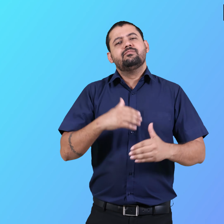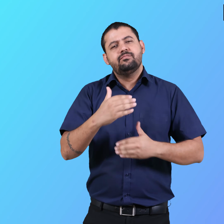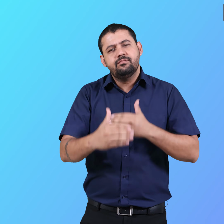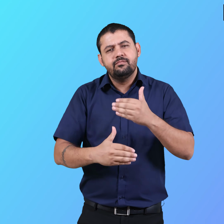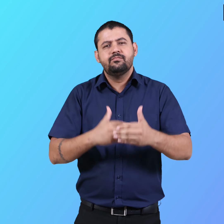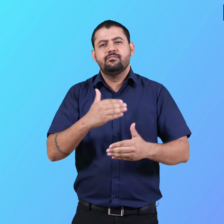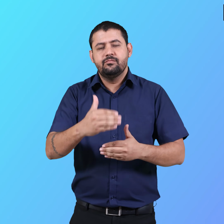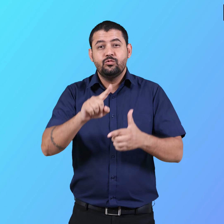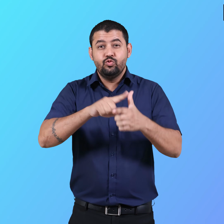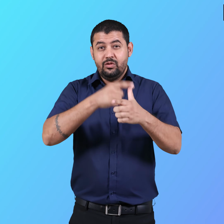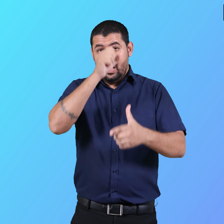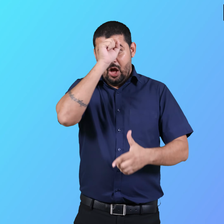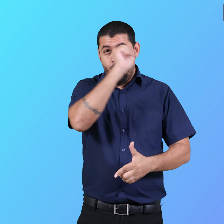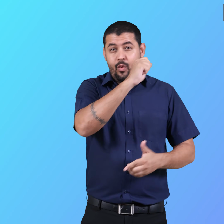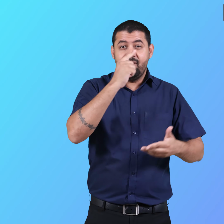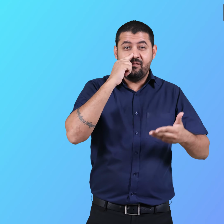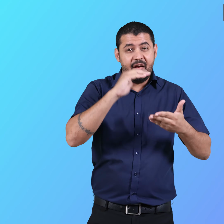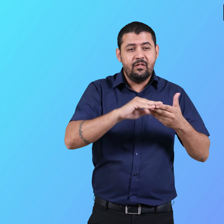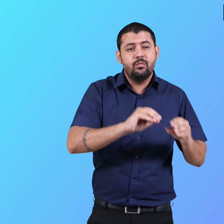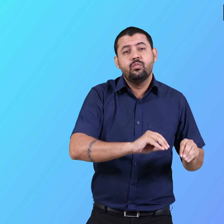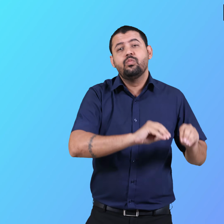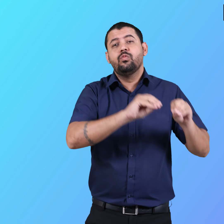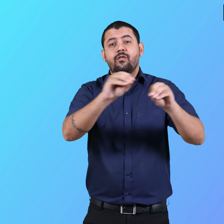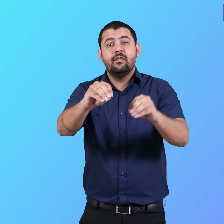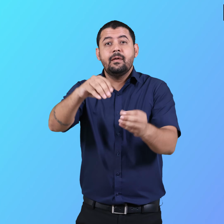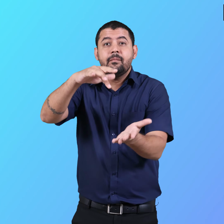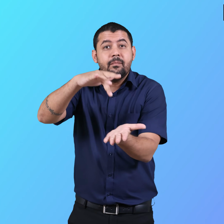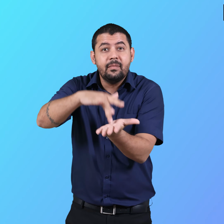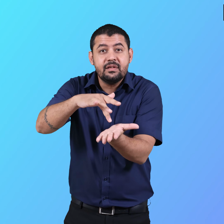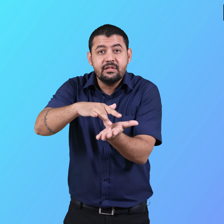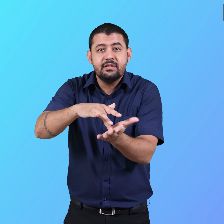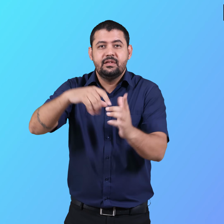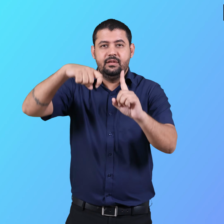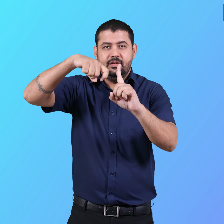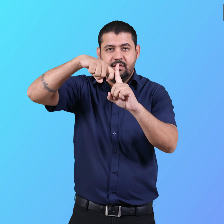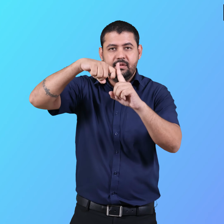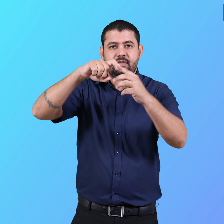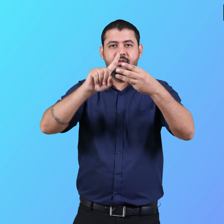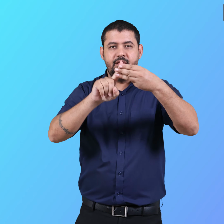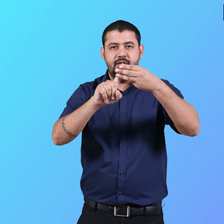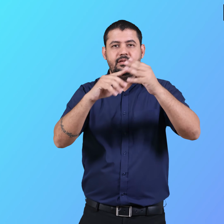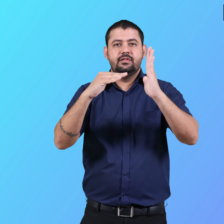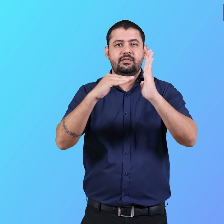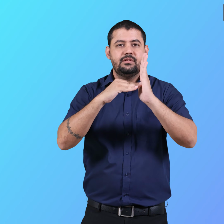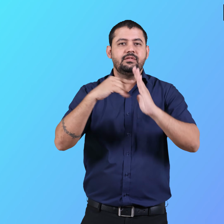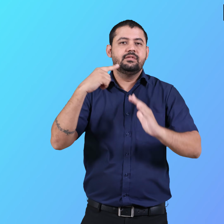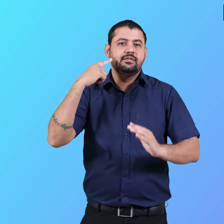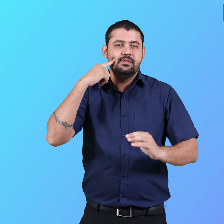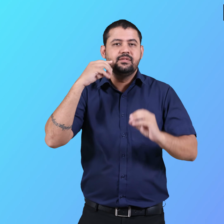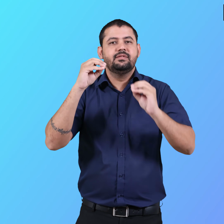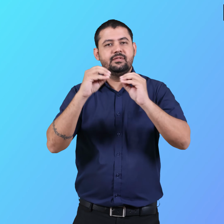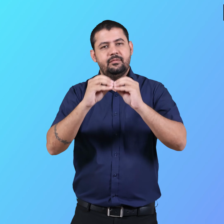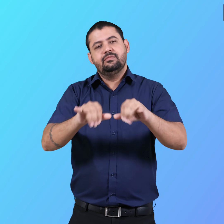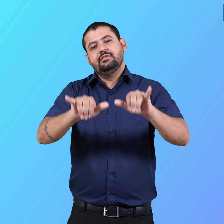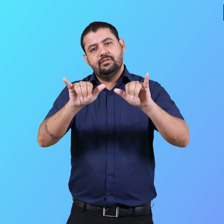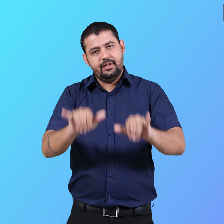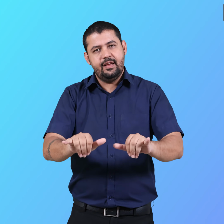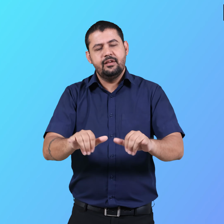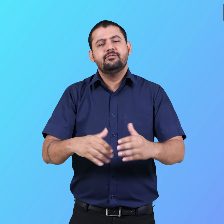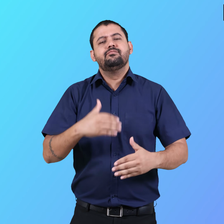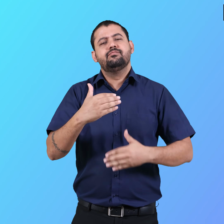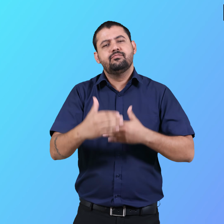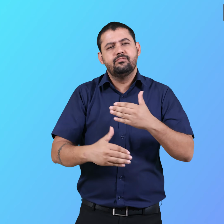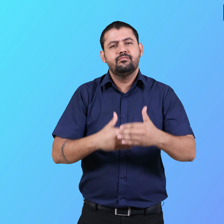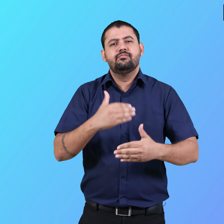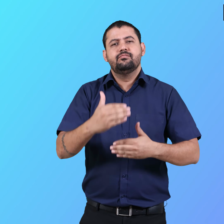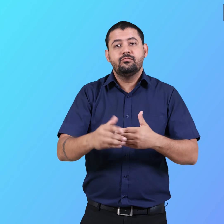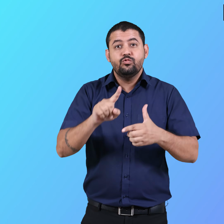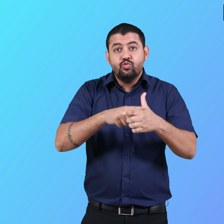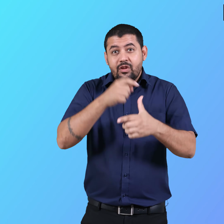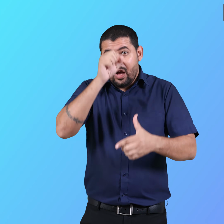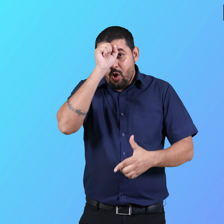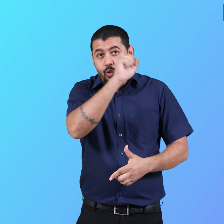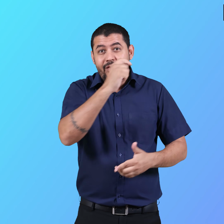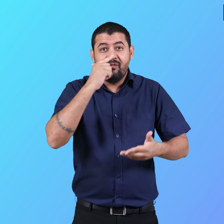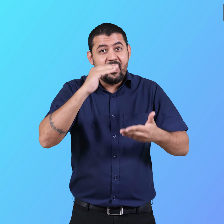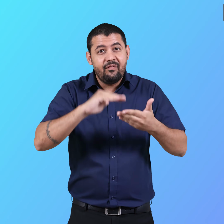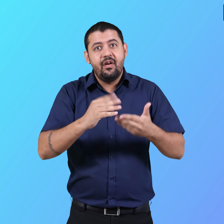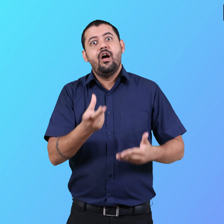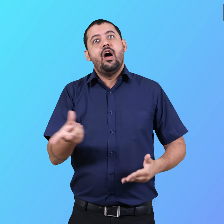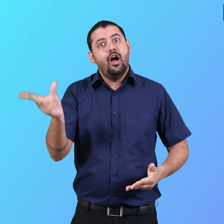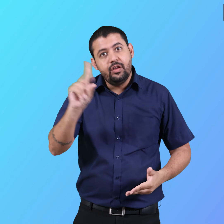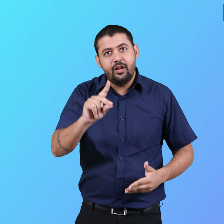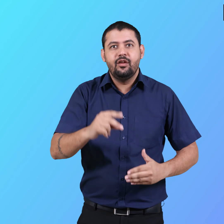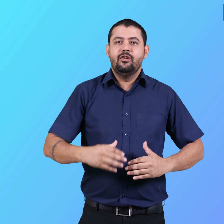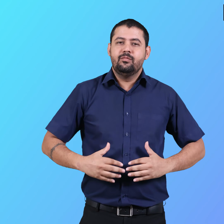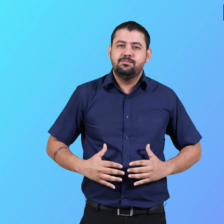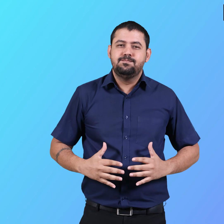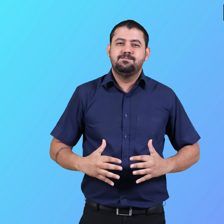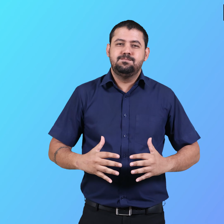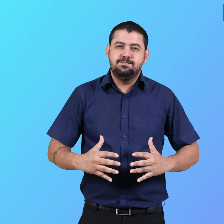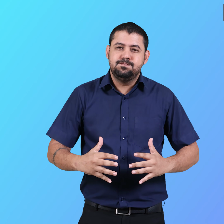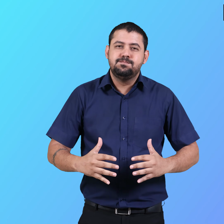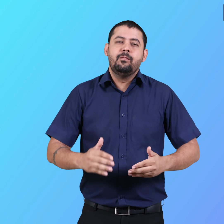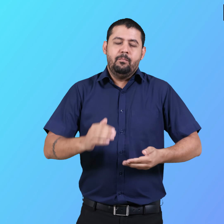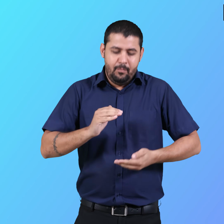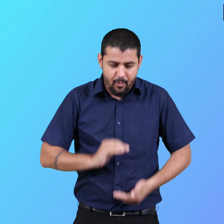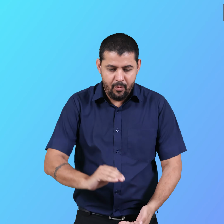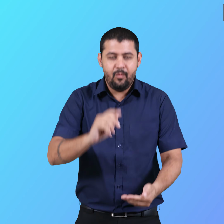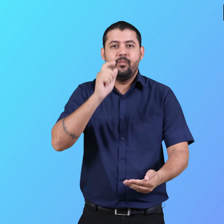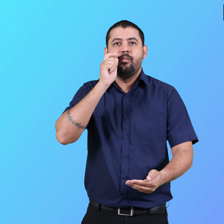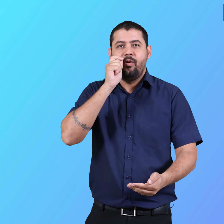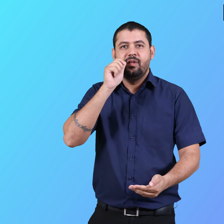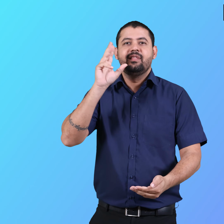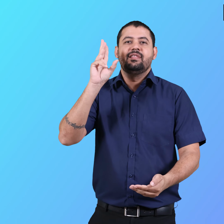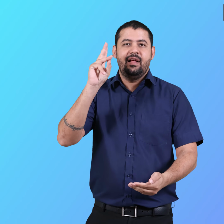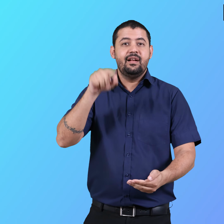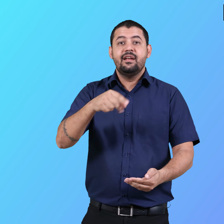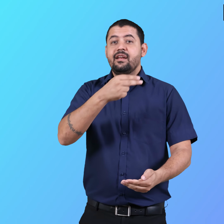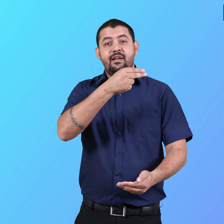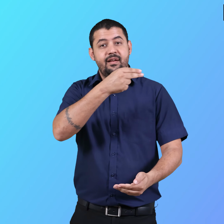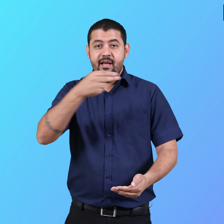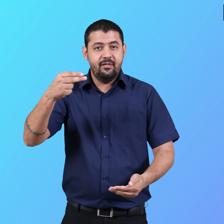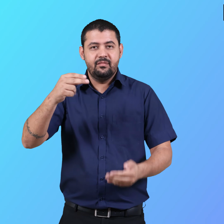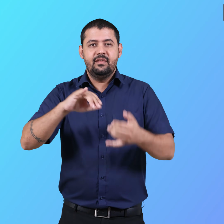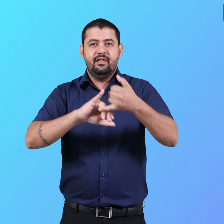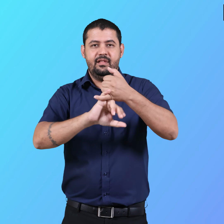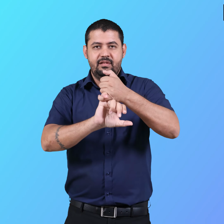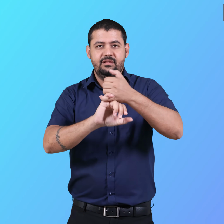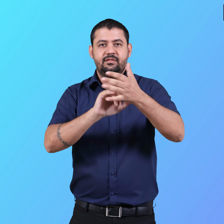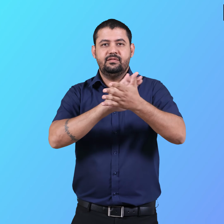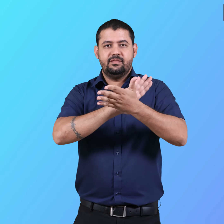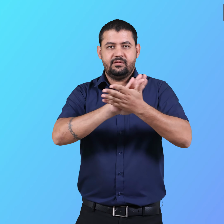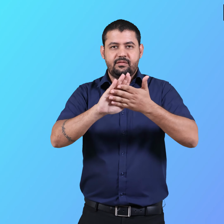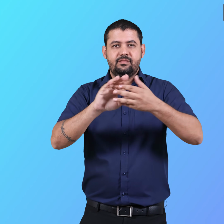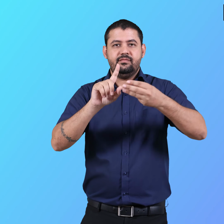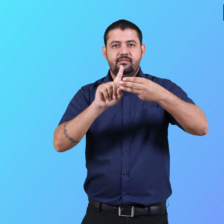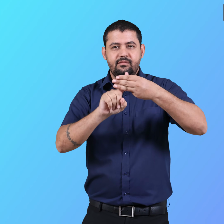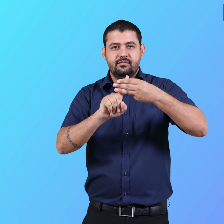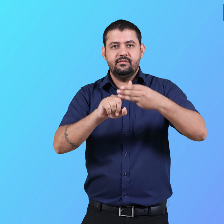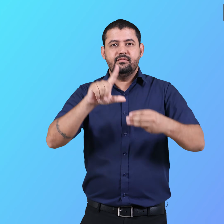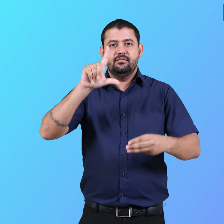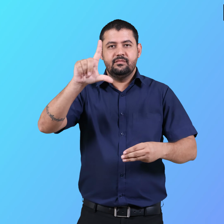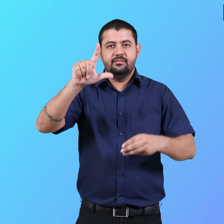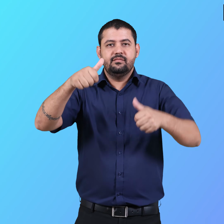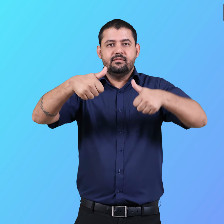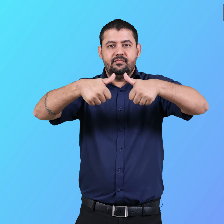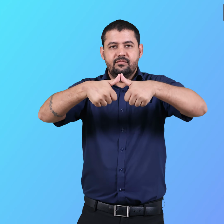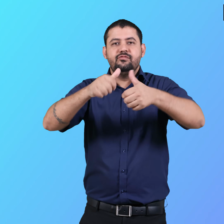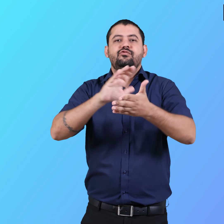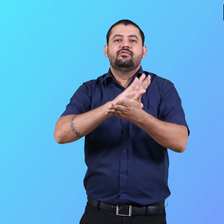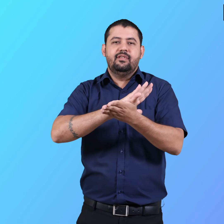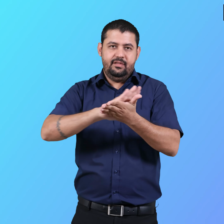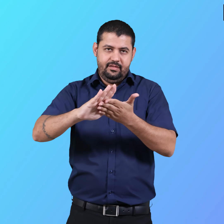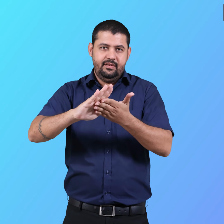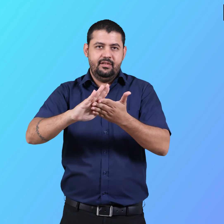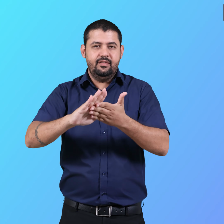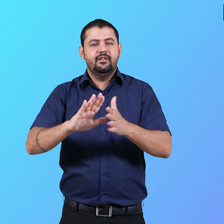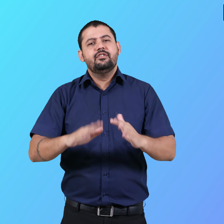Then she had a third son and named him Shelah. When Shelah was born, they were living in Kezib.